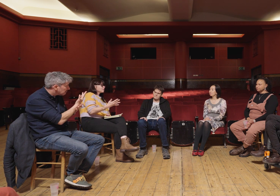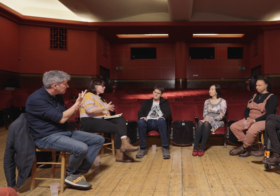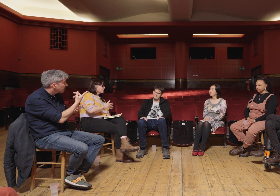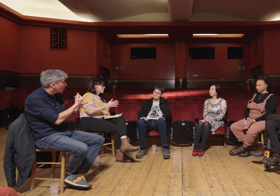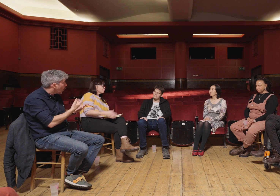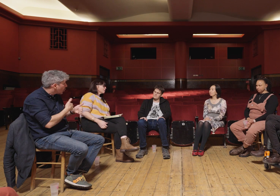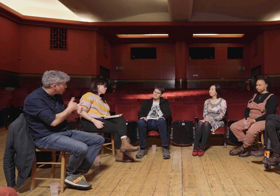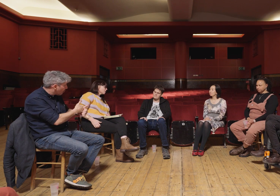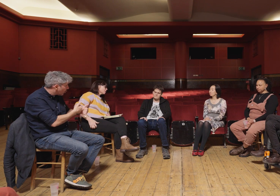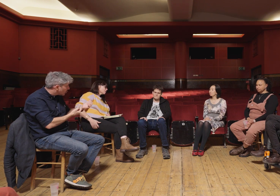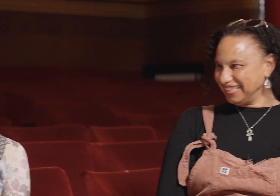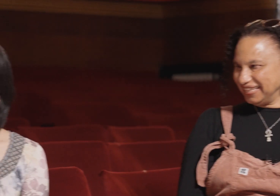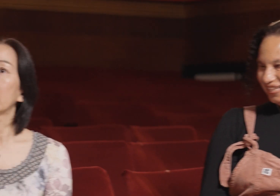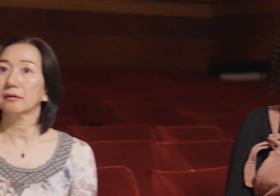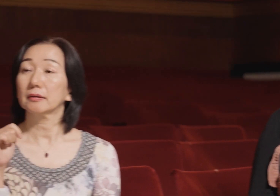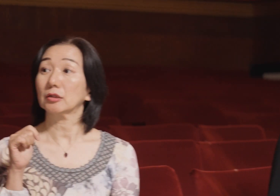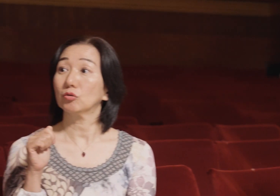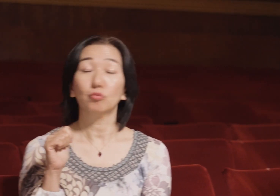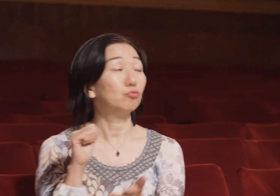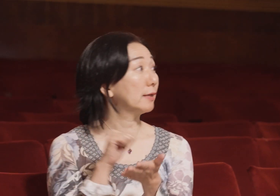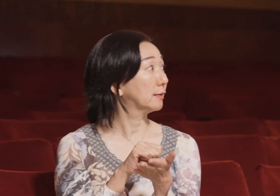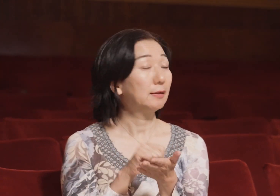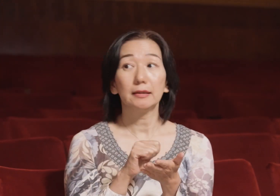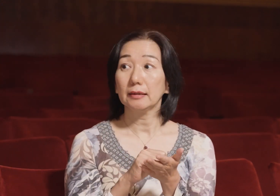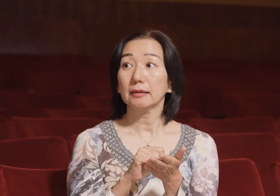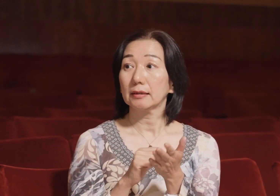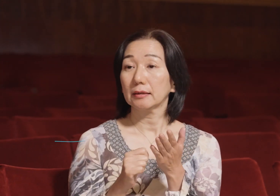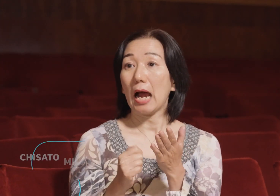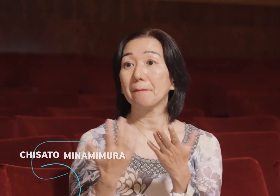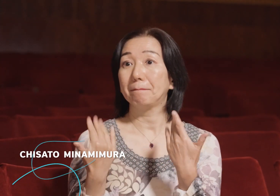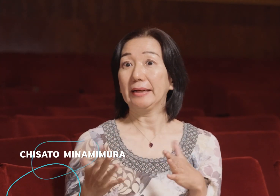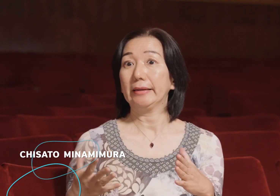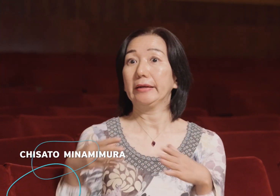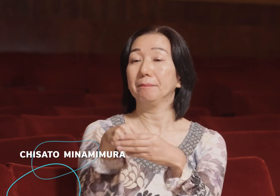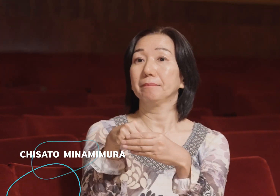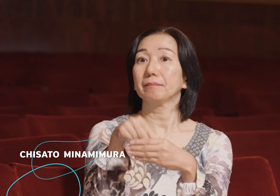Does that resonate with anybody? Yeah, definitely. I think that's right.